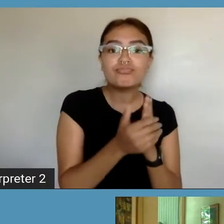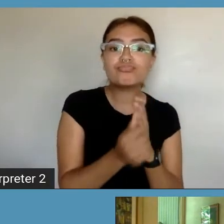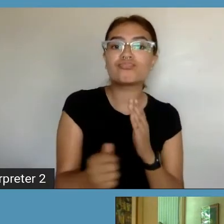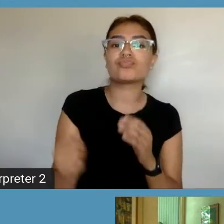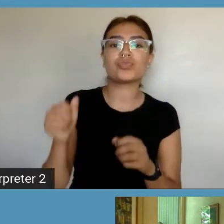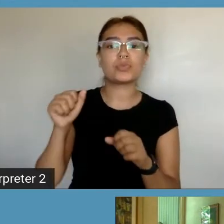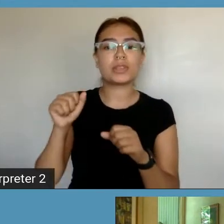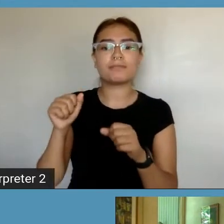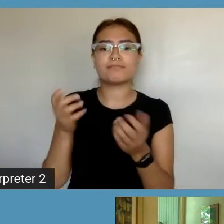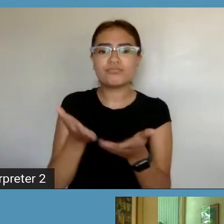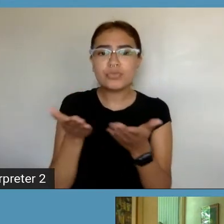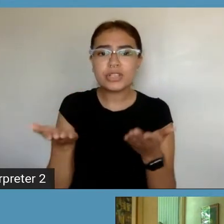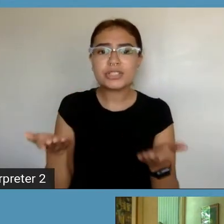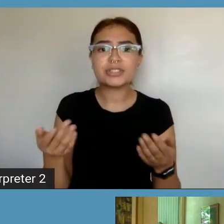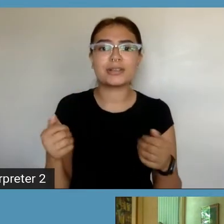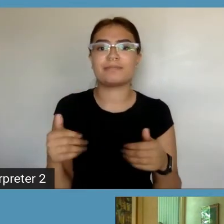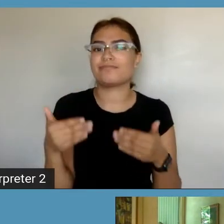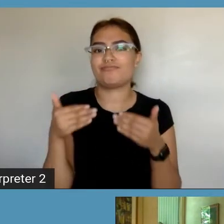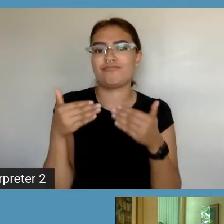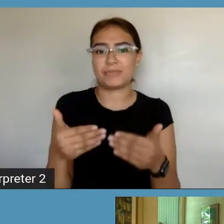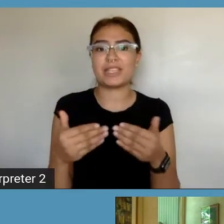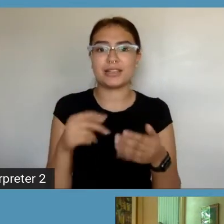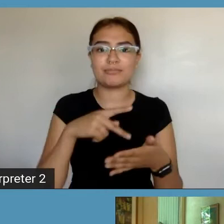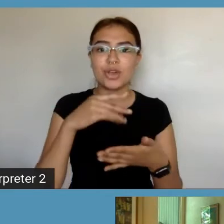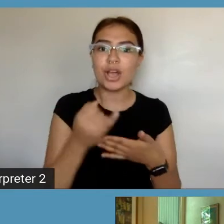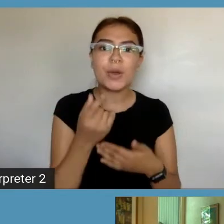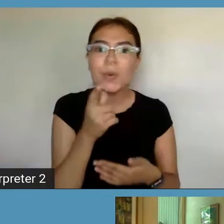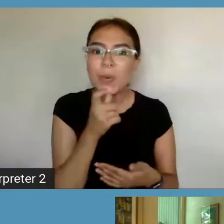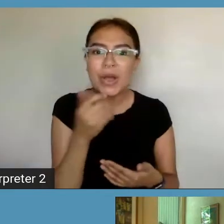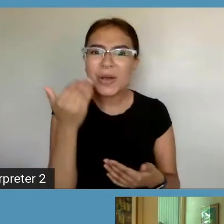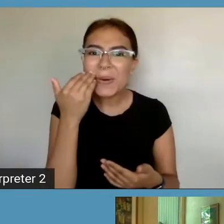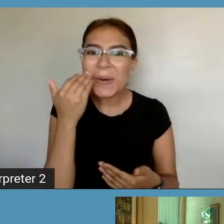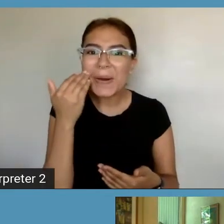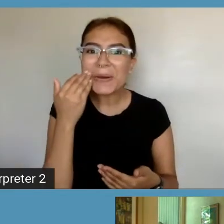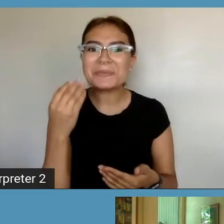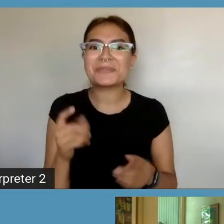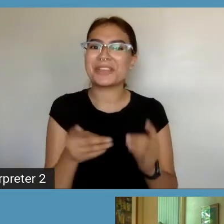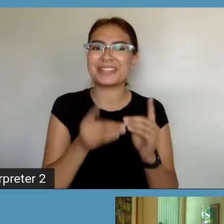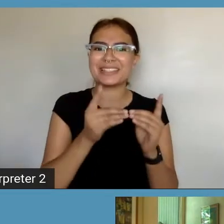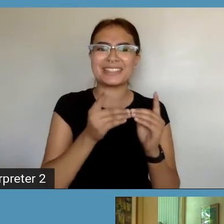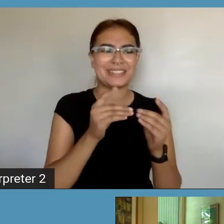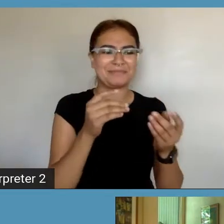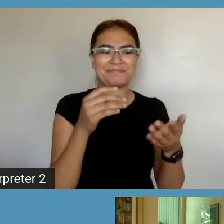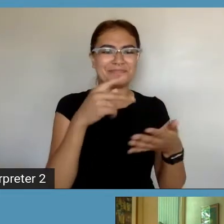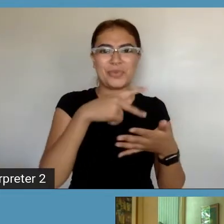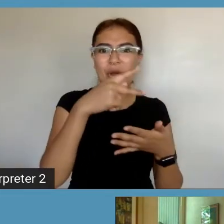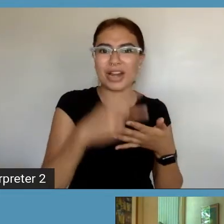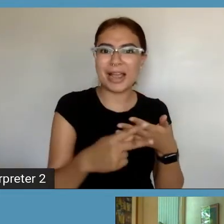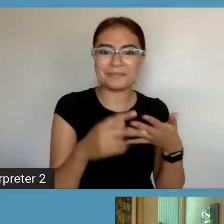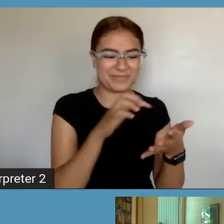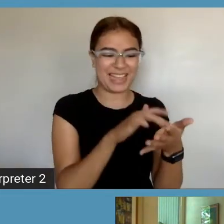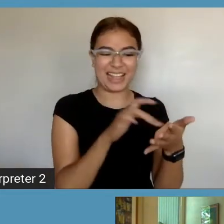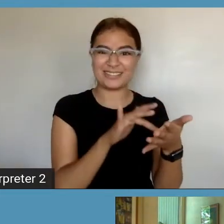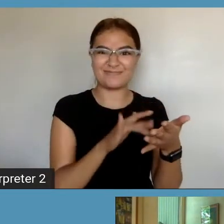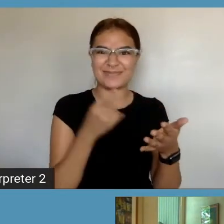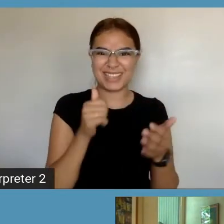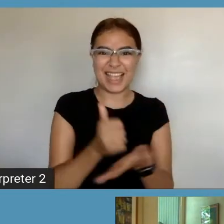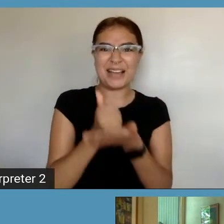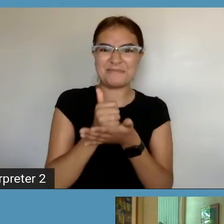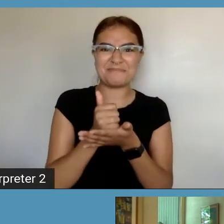Who would've known as a digital programs calculator to help you out with your efforts. We